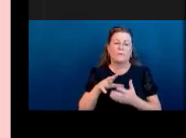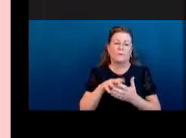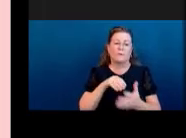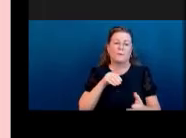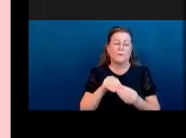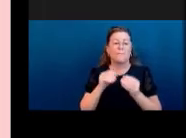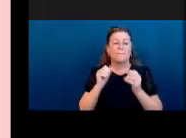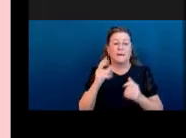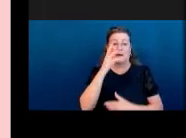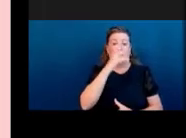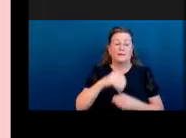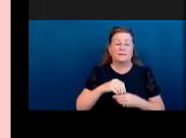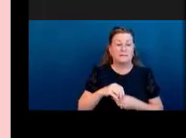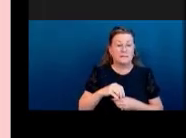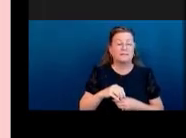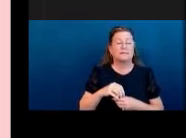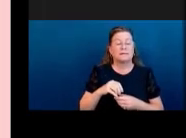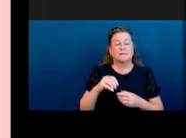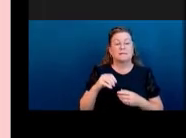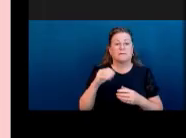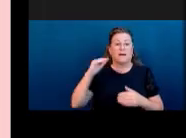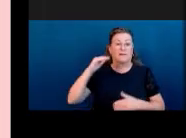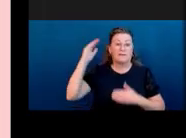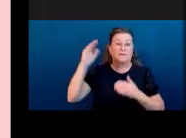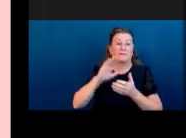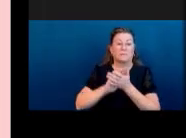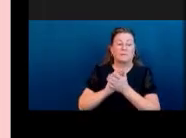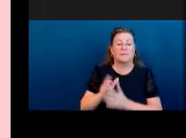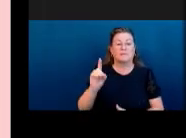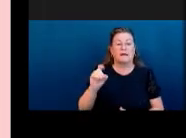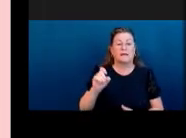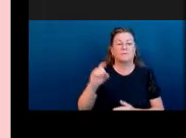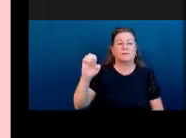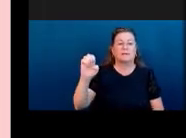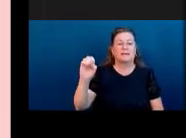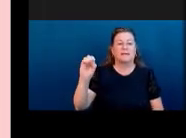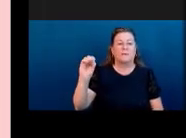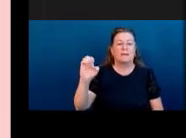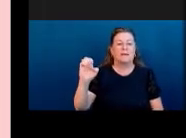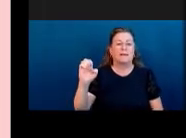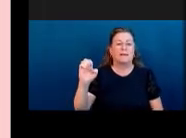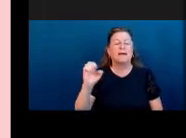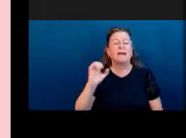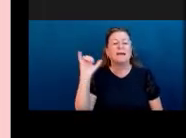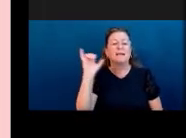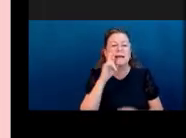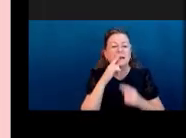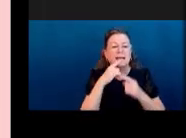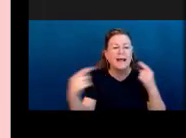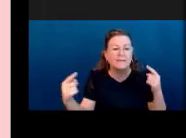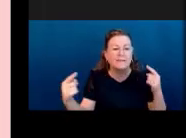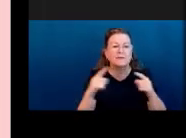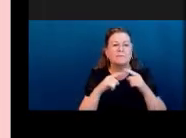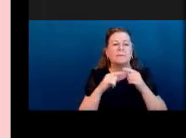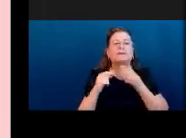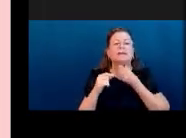actually getting diagnosed with eOe. Essentially, it is an allergy, but it's in your esophagus, so a lot of these